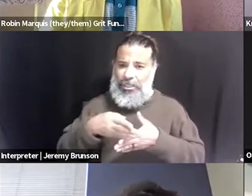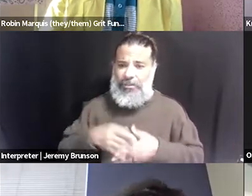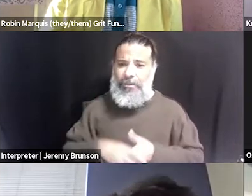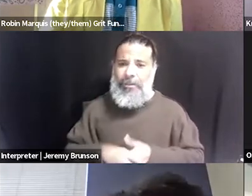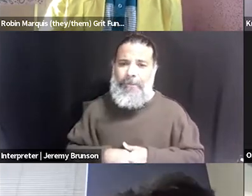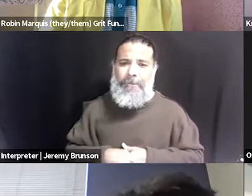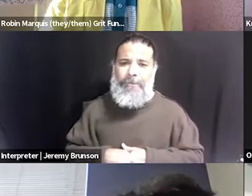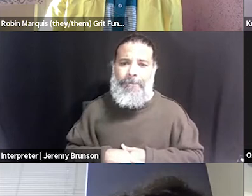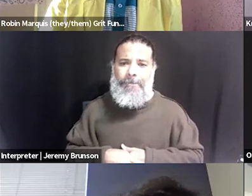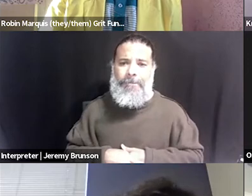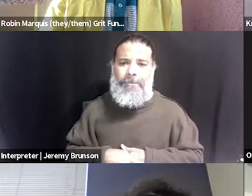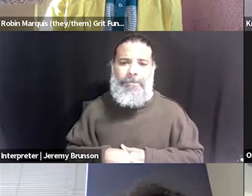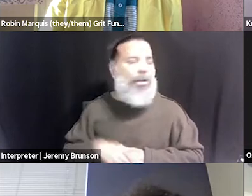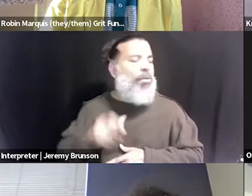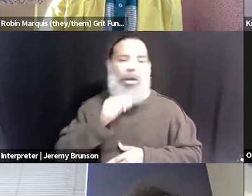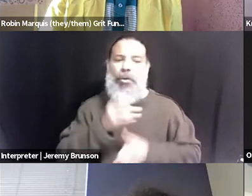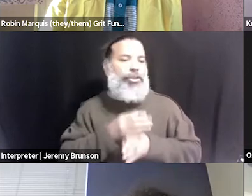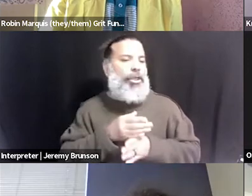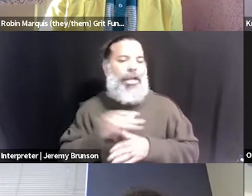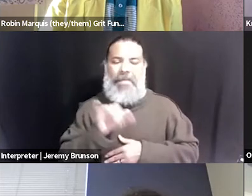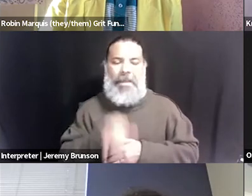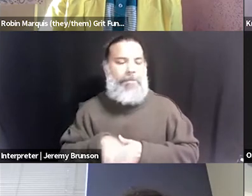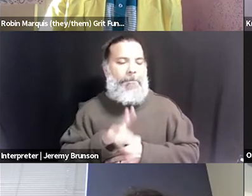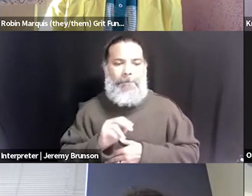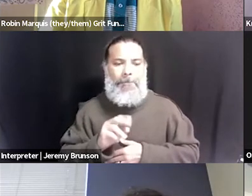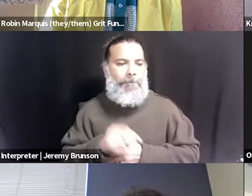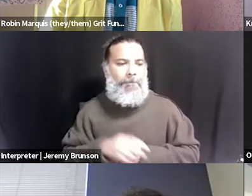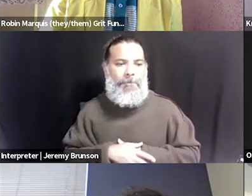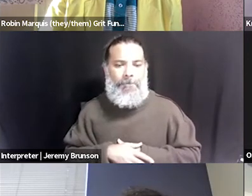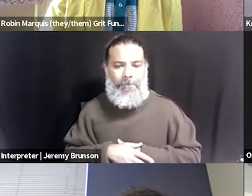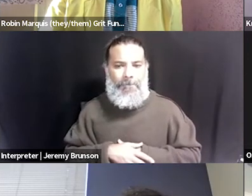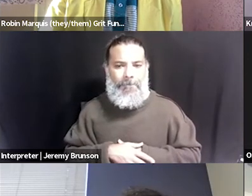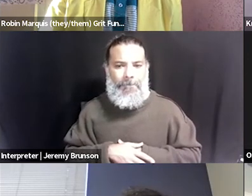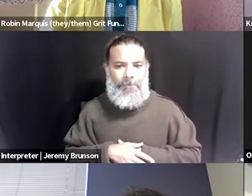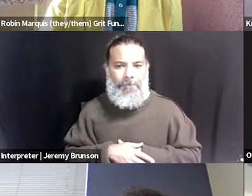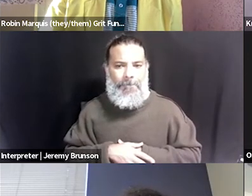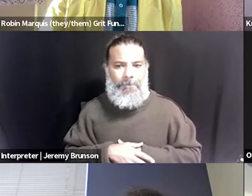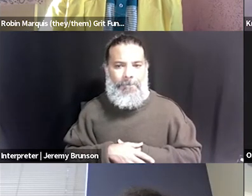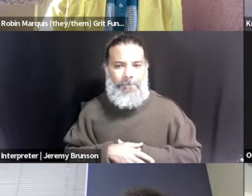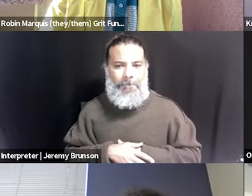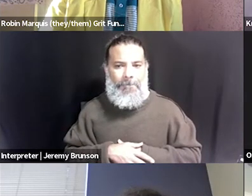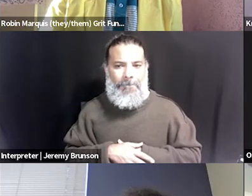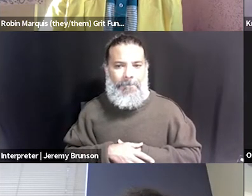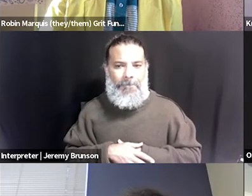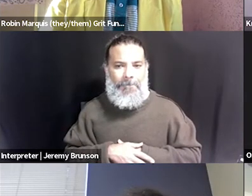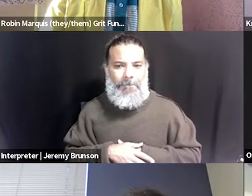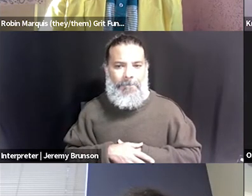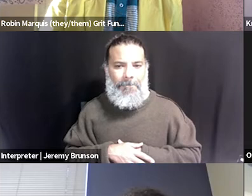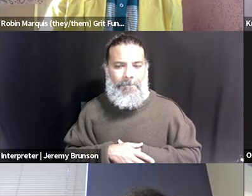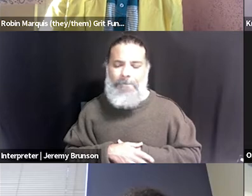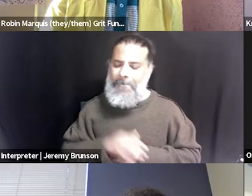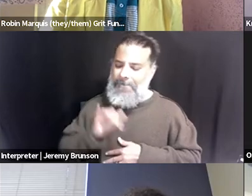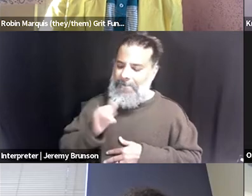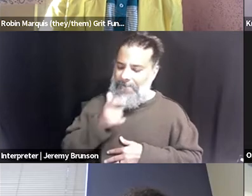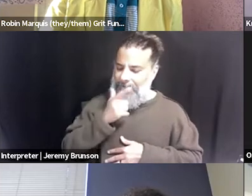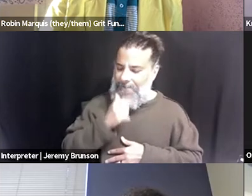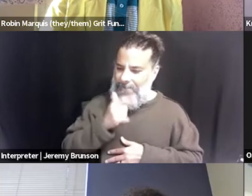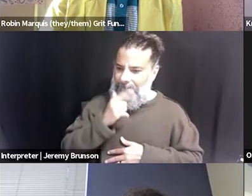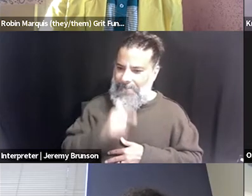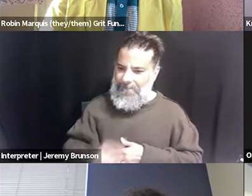We have not shared something like that. Hmm.